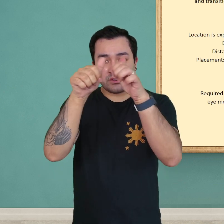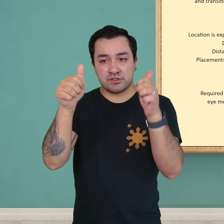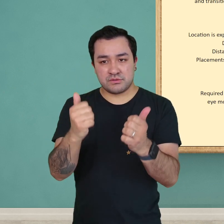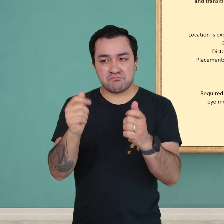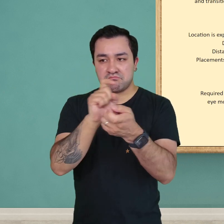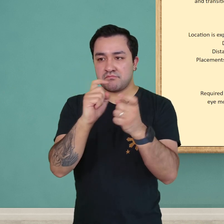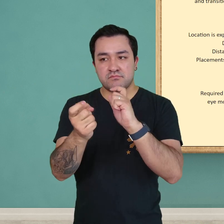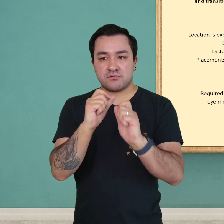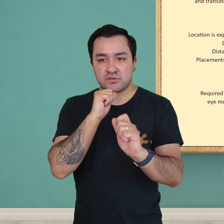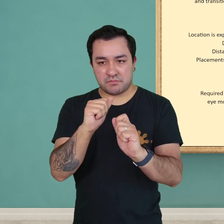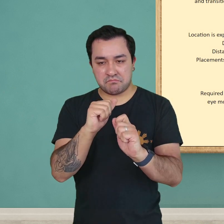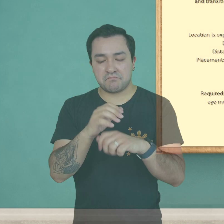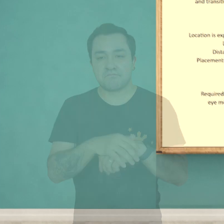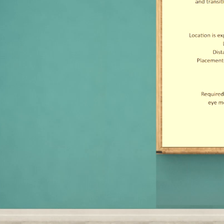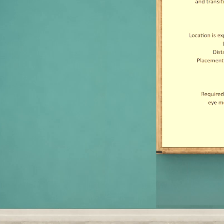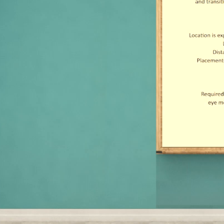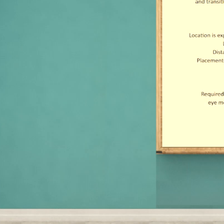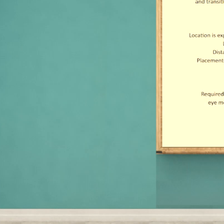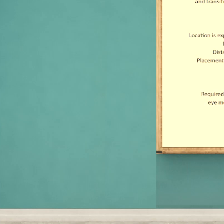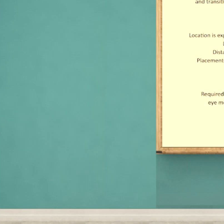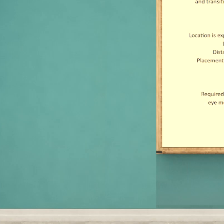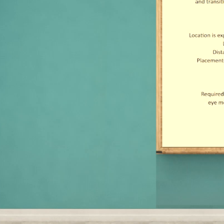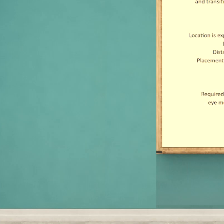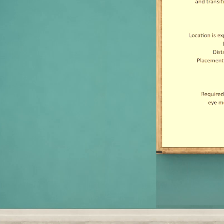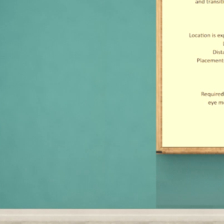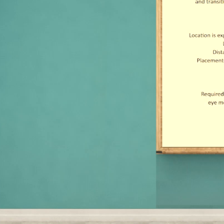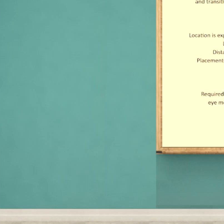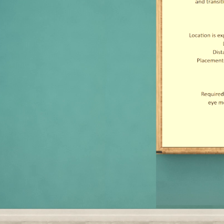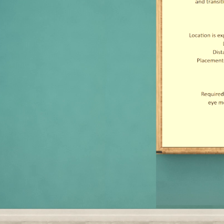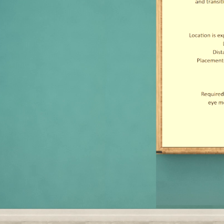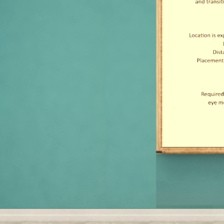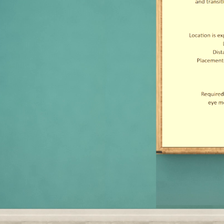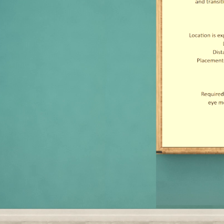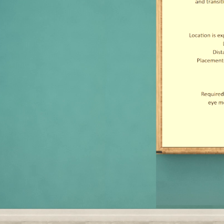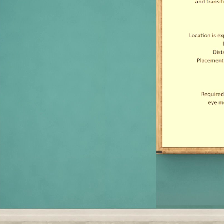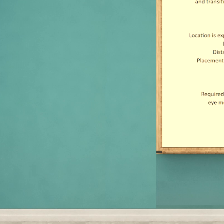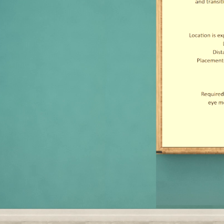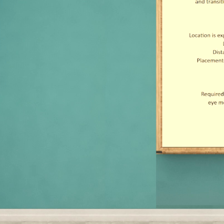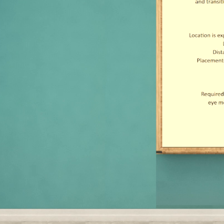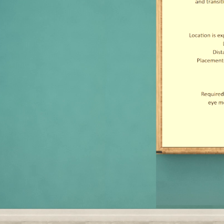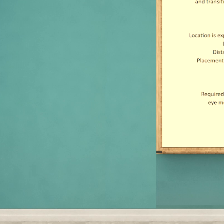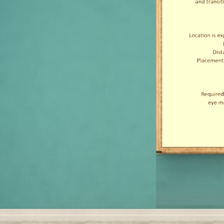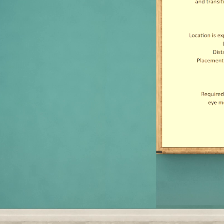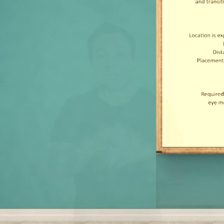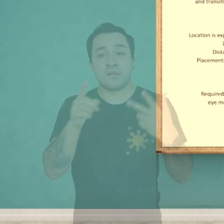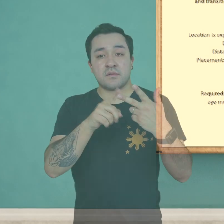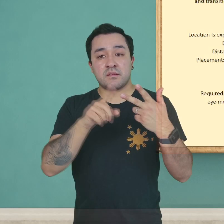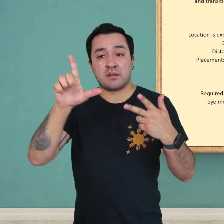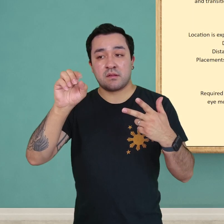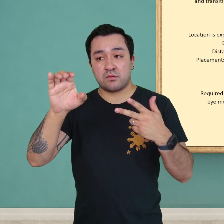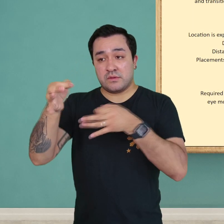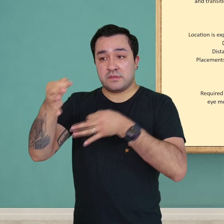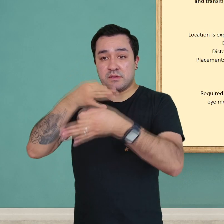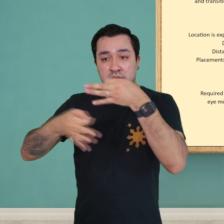changed. We will continue to use letters and numbers and add modifications when needed.